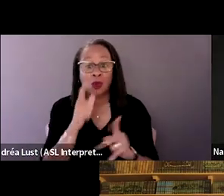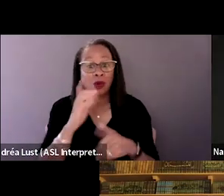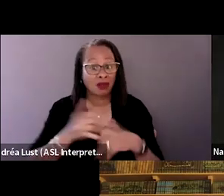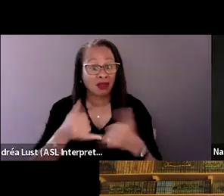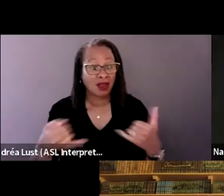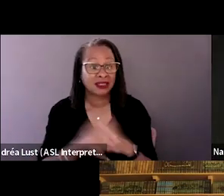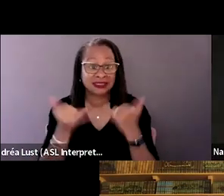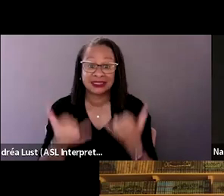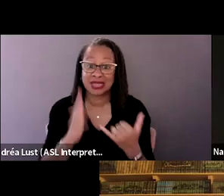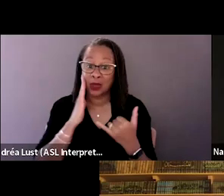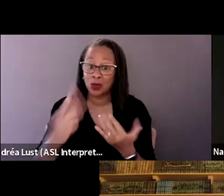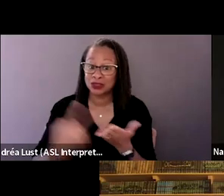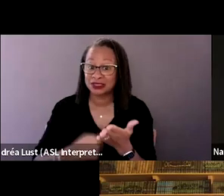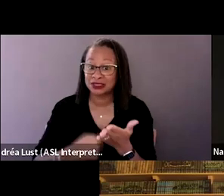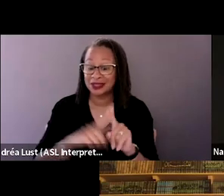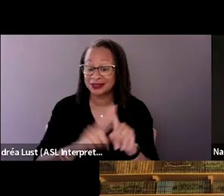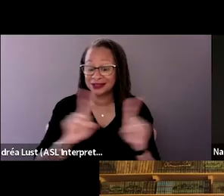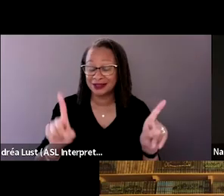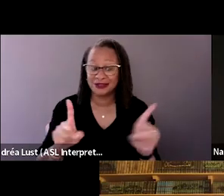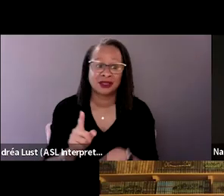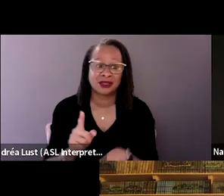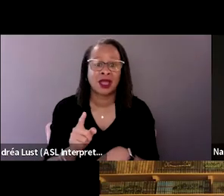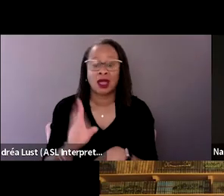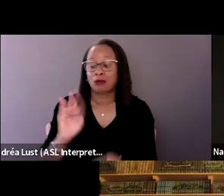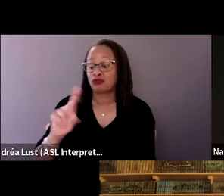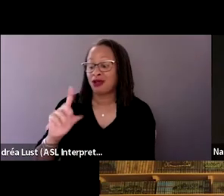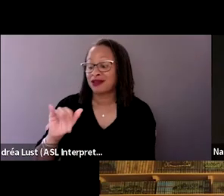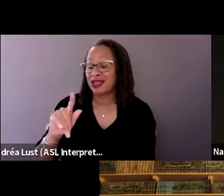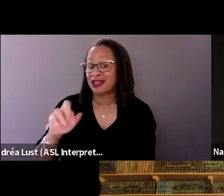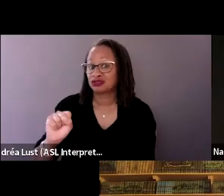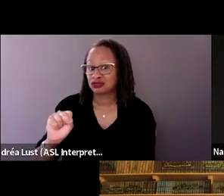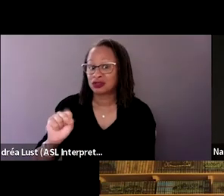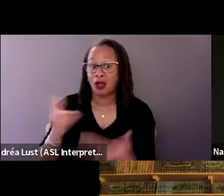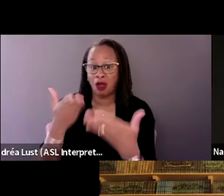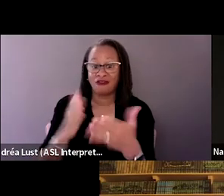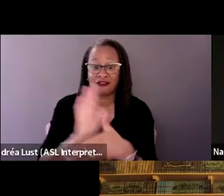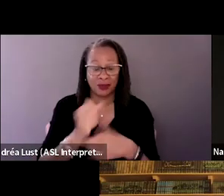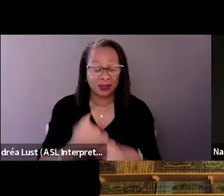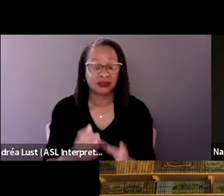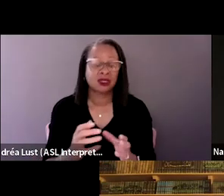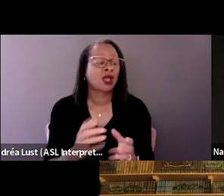Today we'll discuss the difference broadcasters offer filmmakers in terms of voice and authenticity